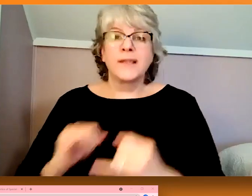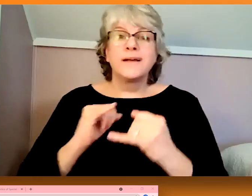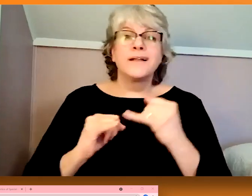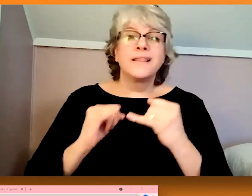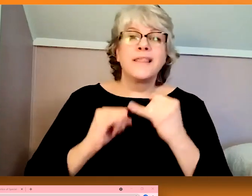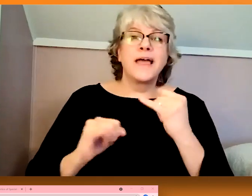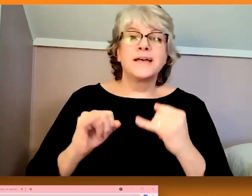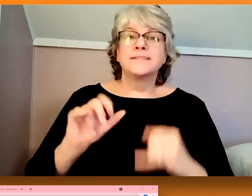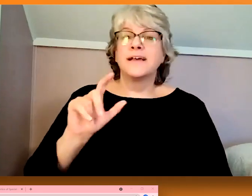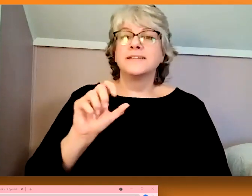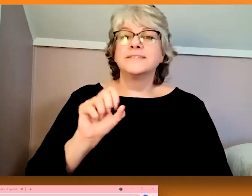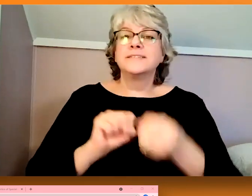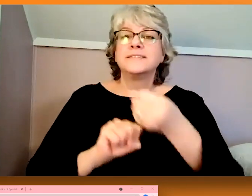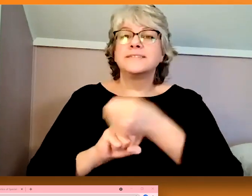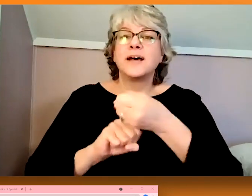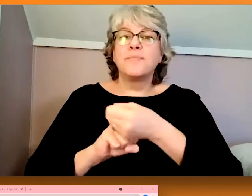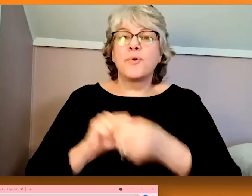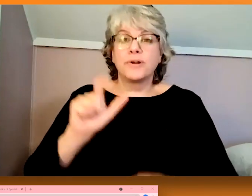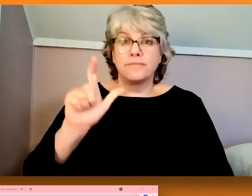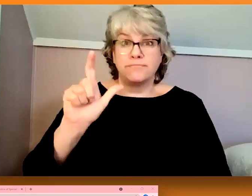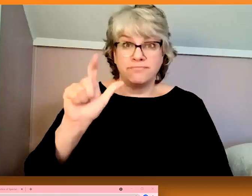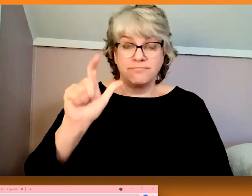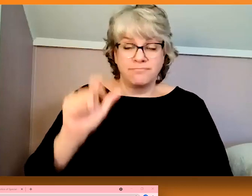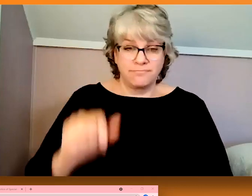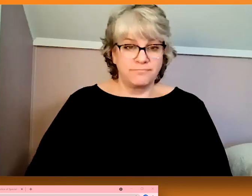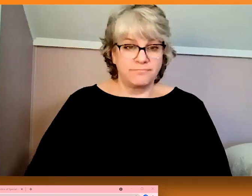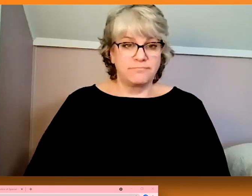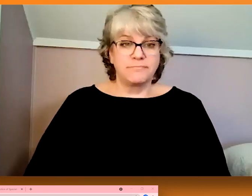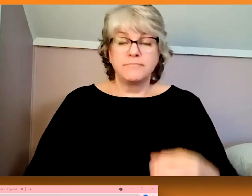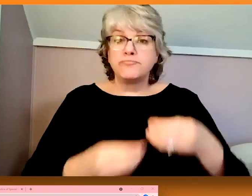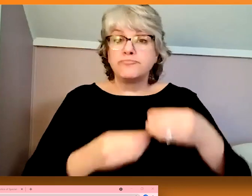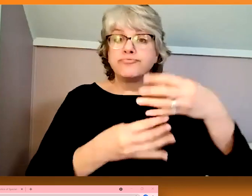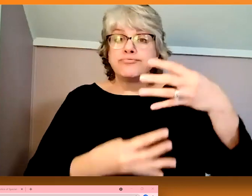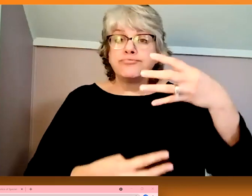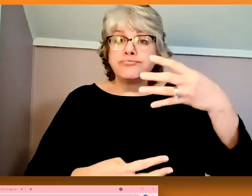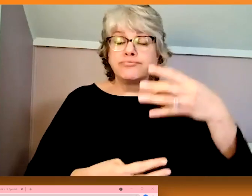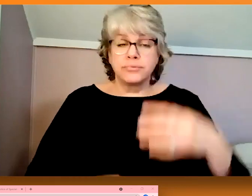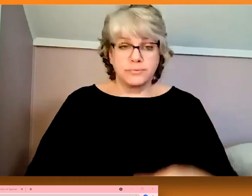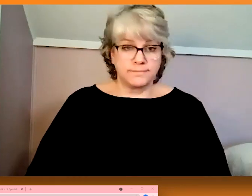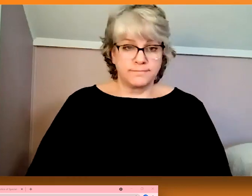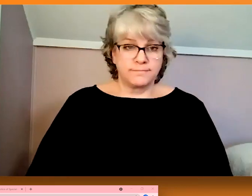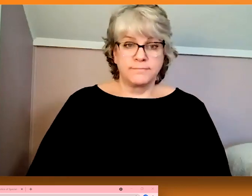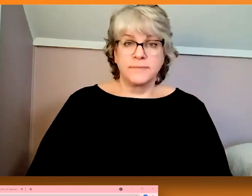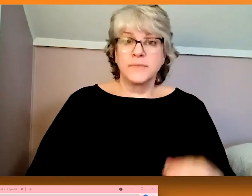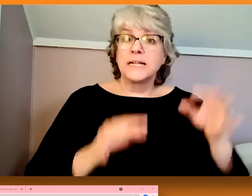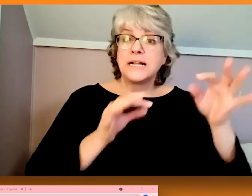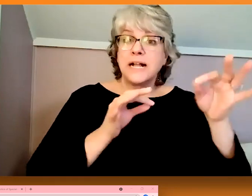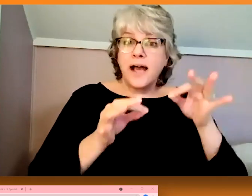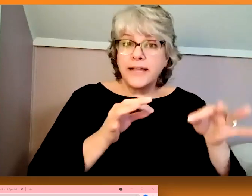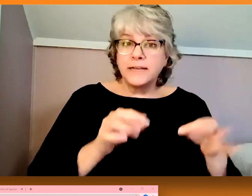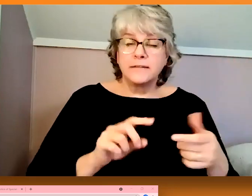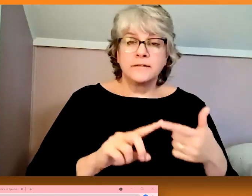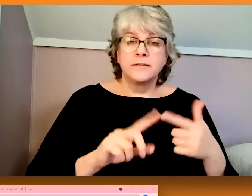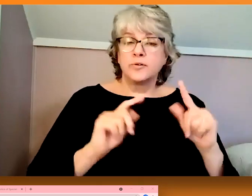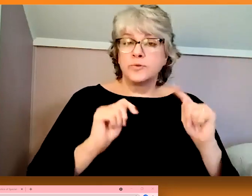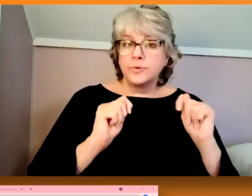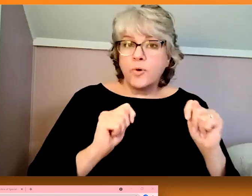this is where you'll find your guides, tutorials,